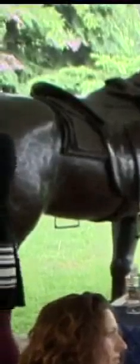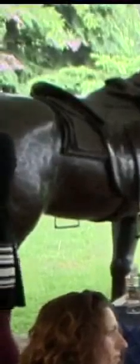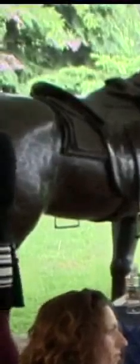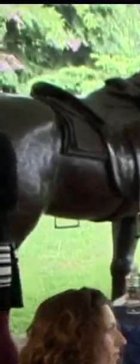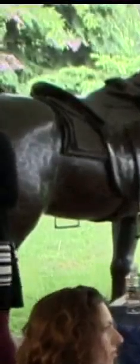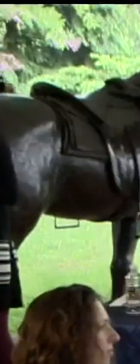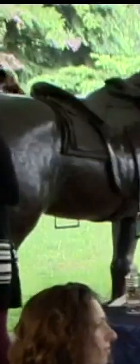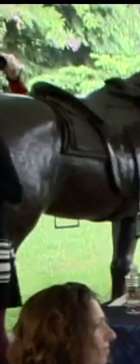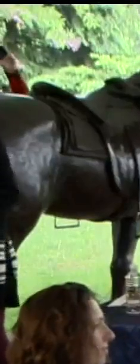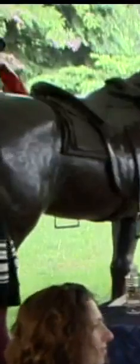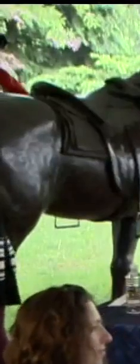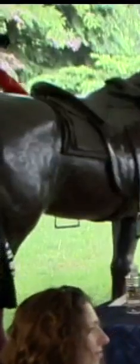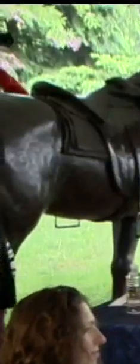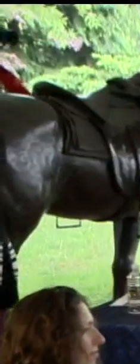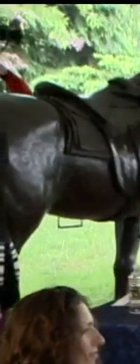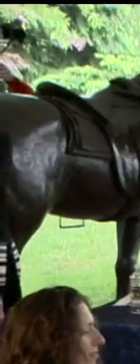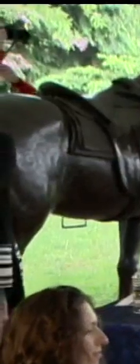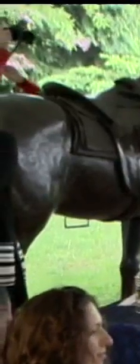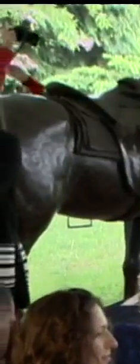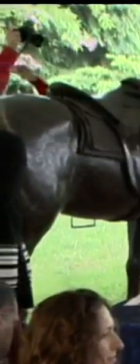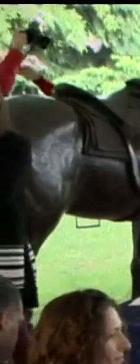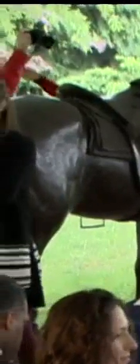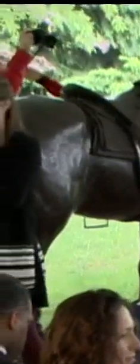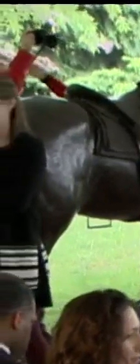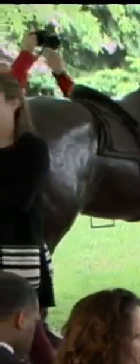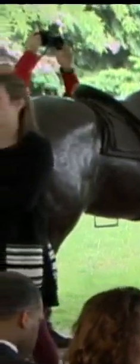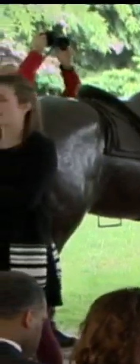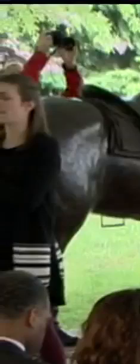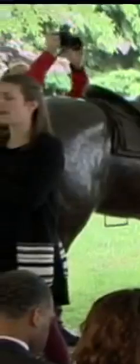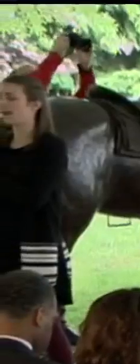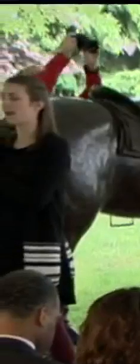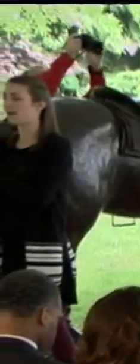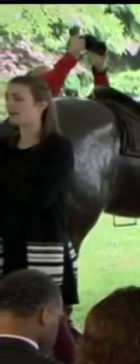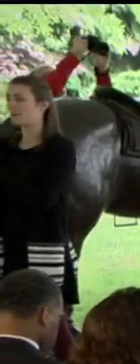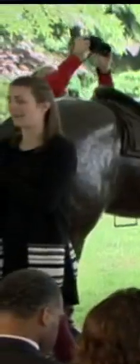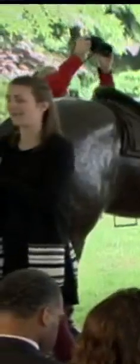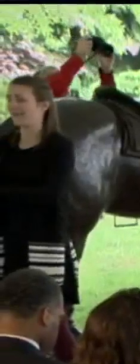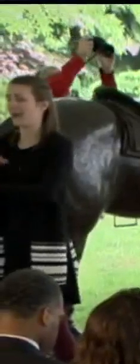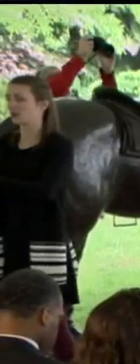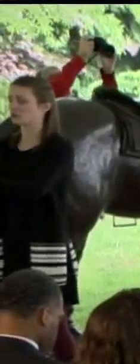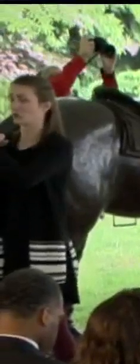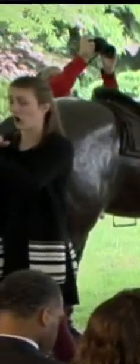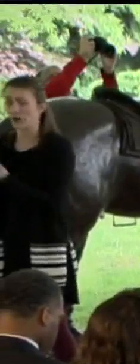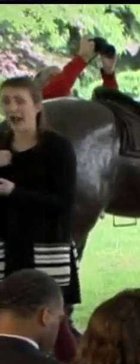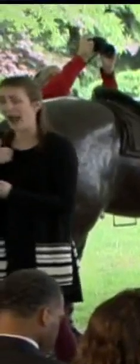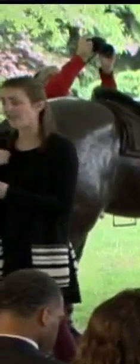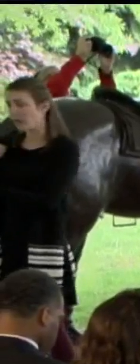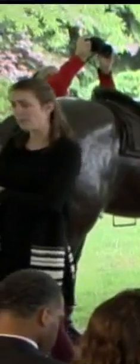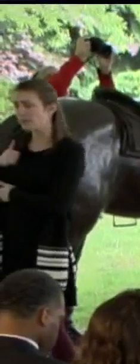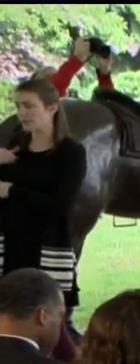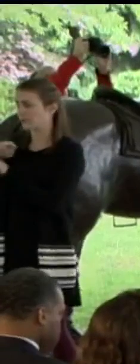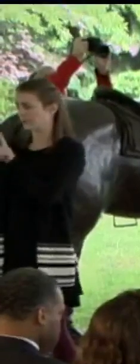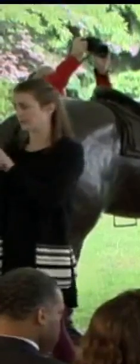GOVERNOR, WHAT WILL BE THE PROCESS OR WITH THE DRAFT HERE